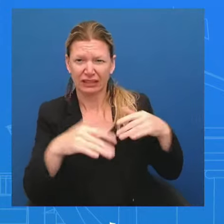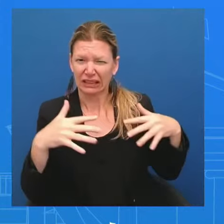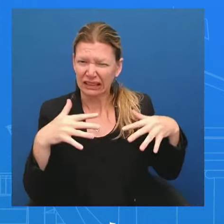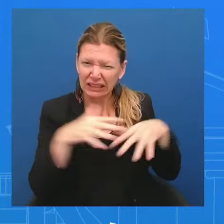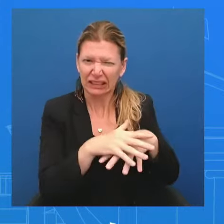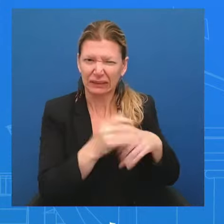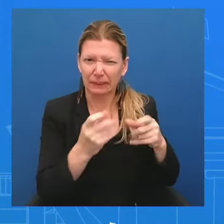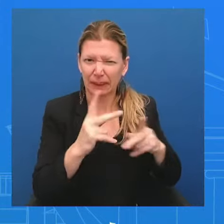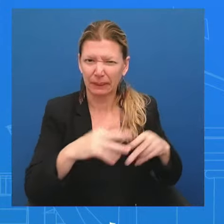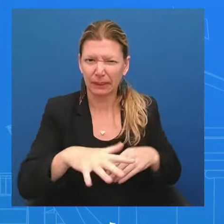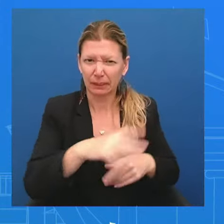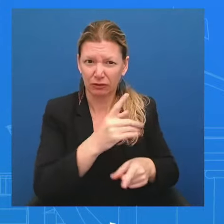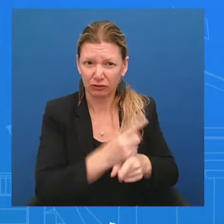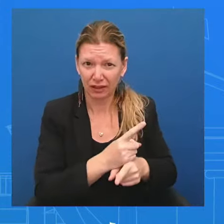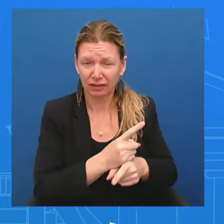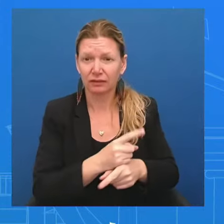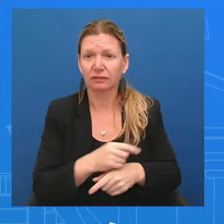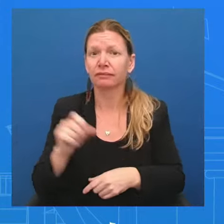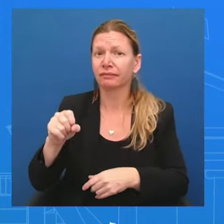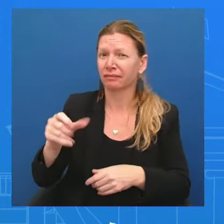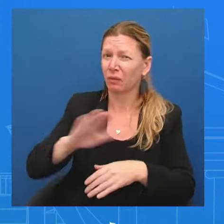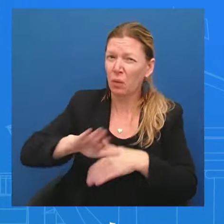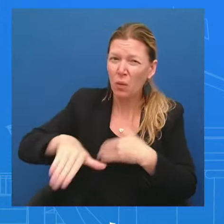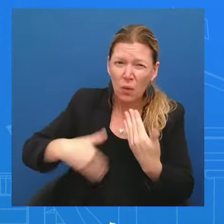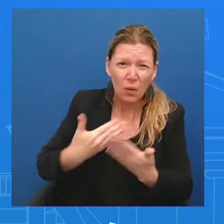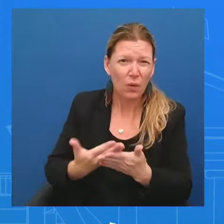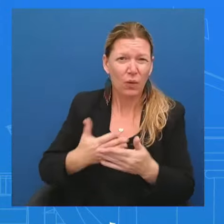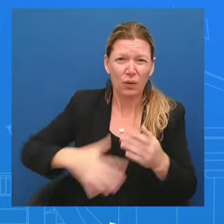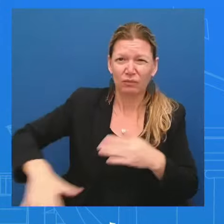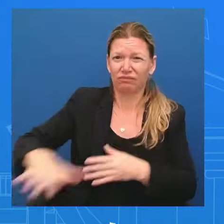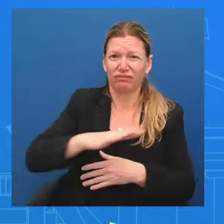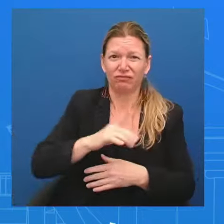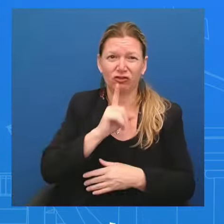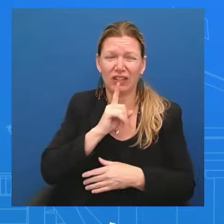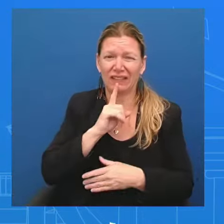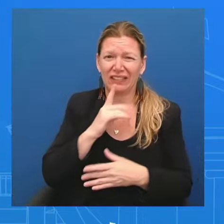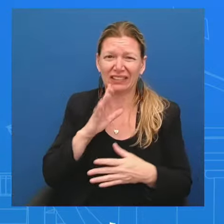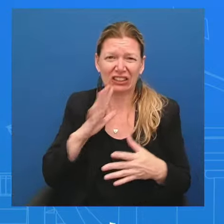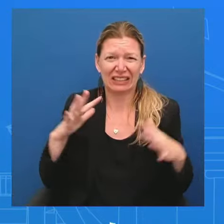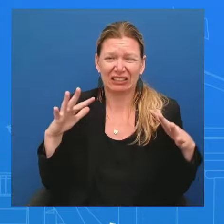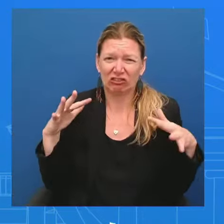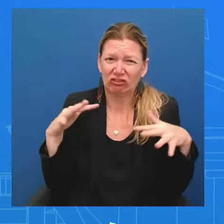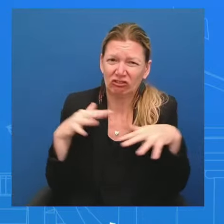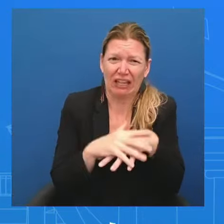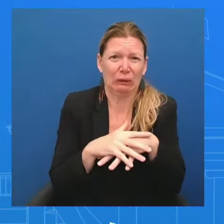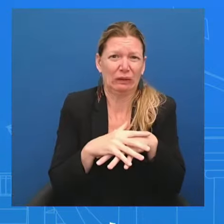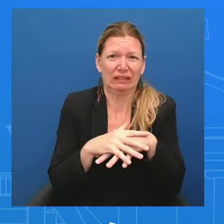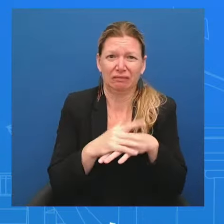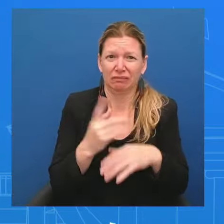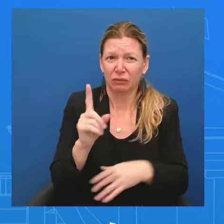is densely populated. Now, there has been a million or so who have evacuated Rafah proper,